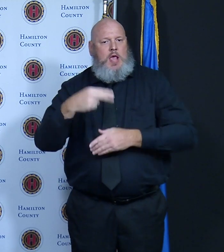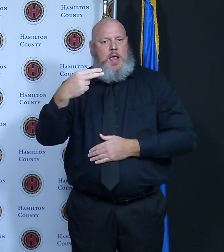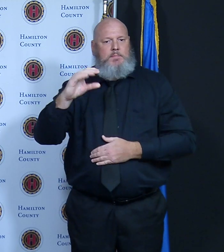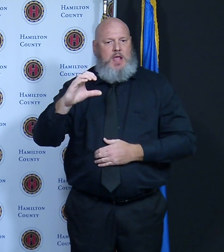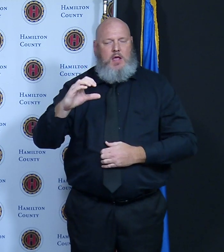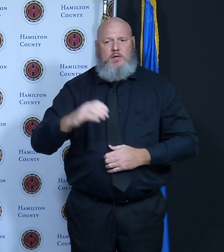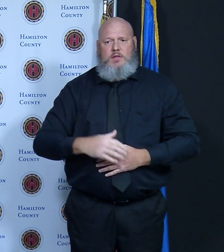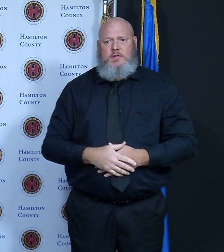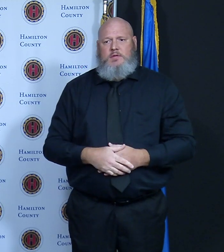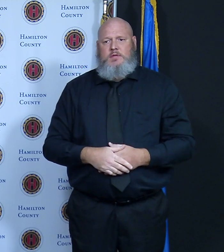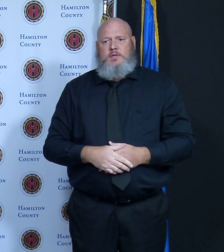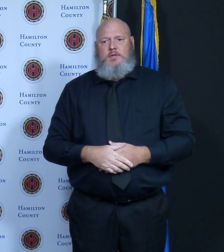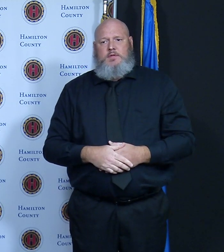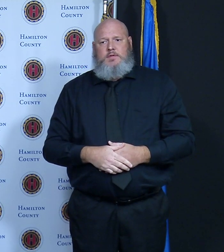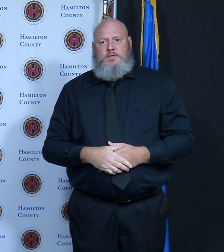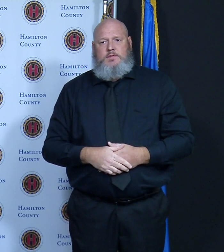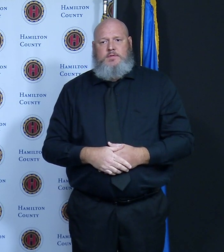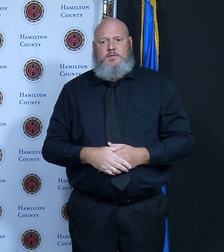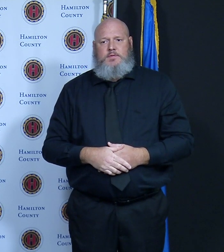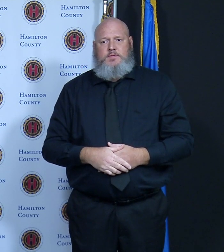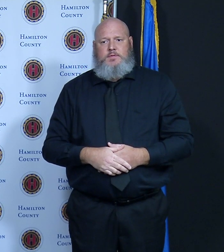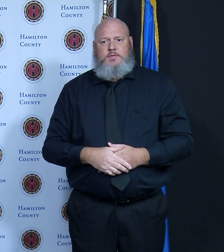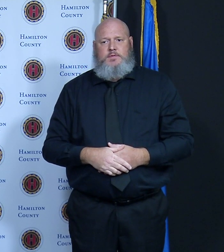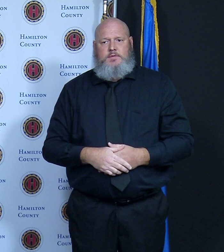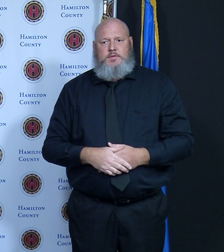with all of our health care providers we work both directly with health care